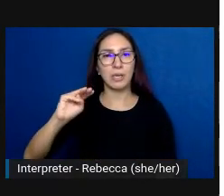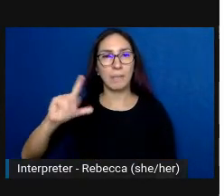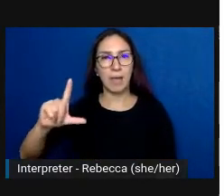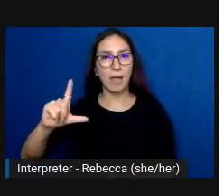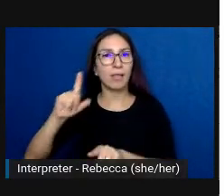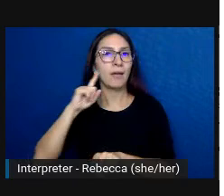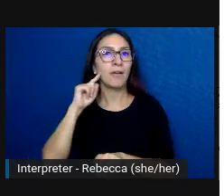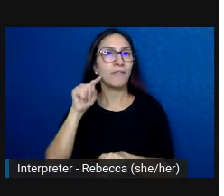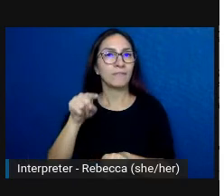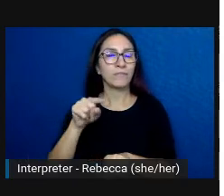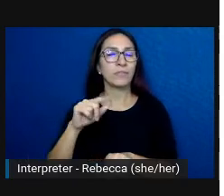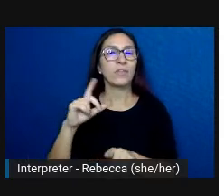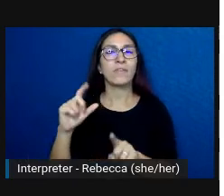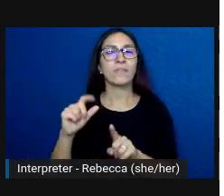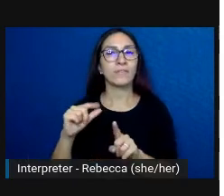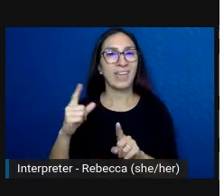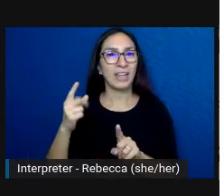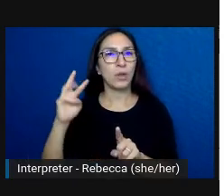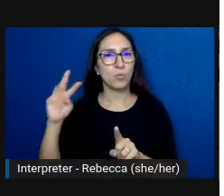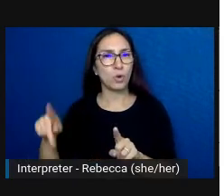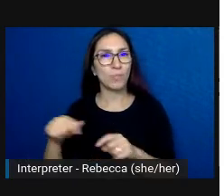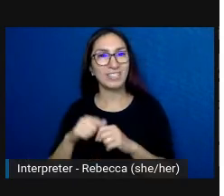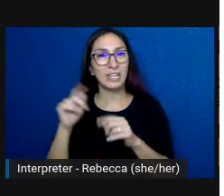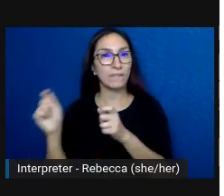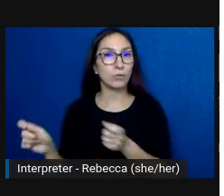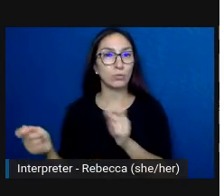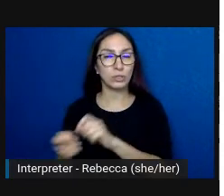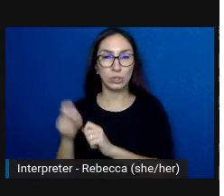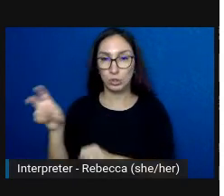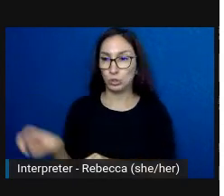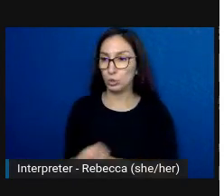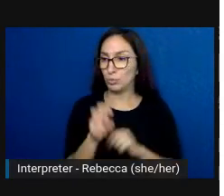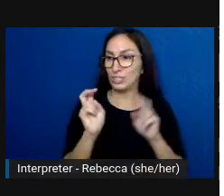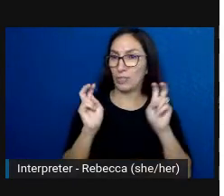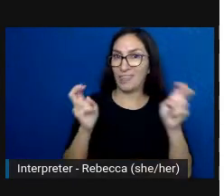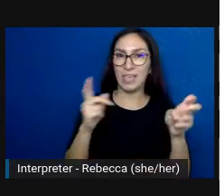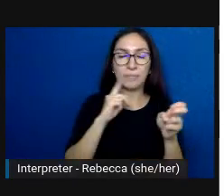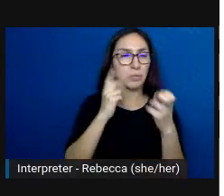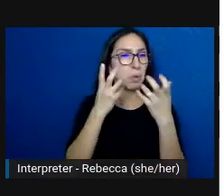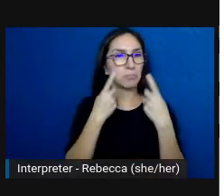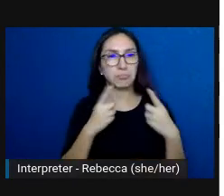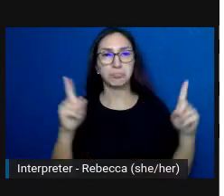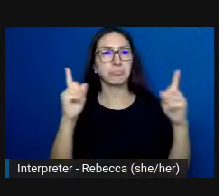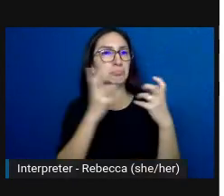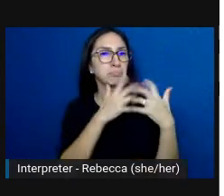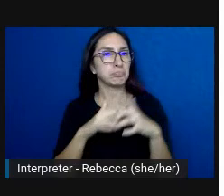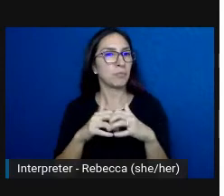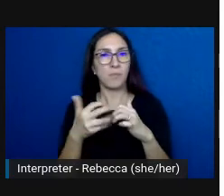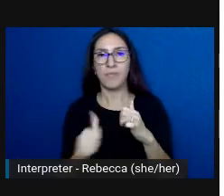and if you change theme it works with any theme if you change it works with another team as well